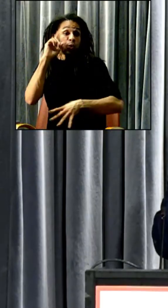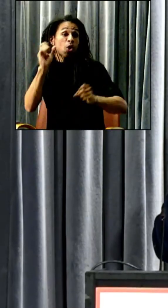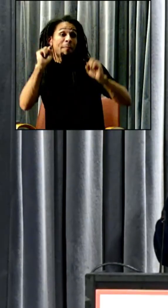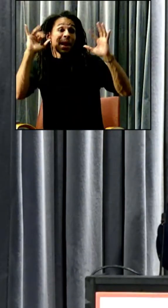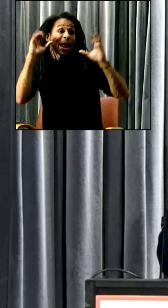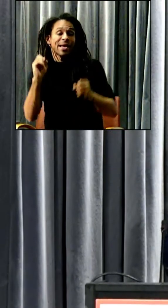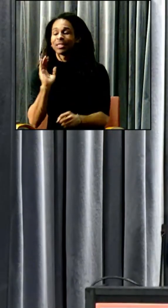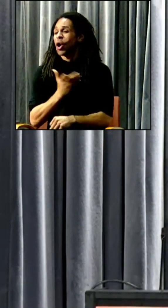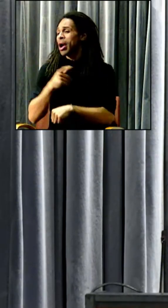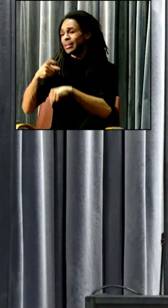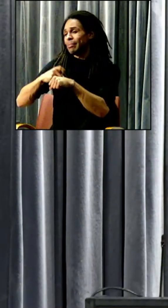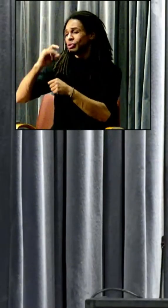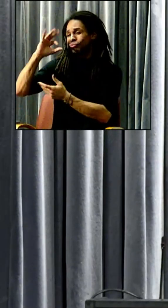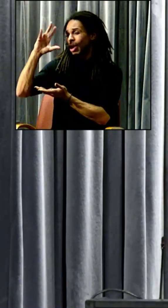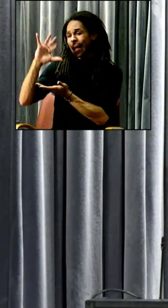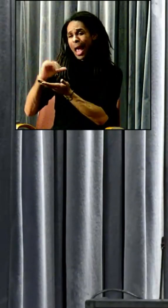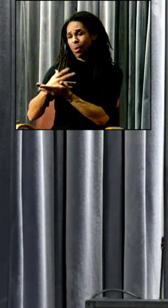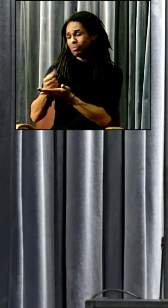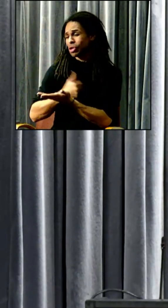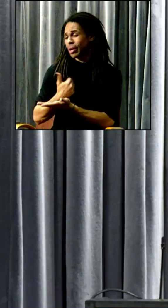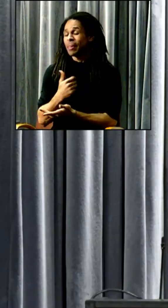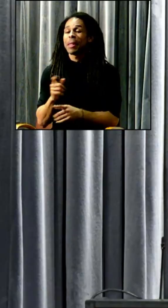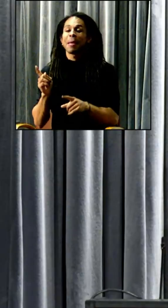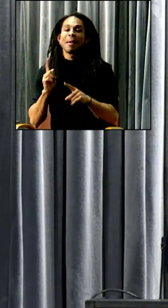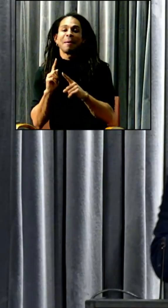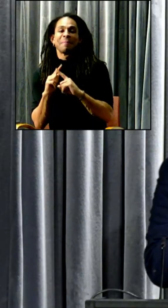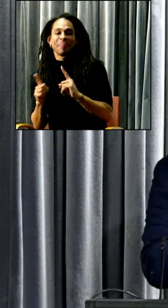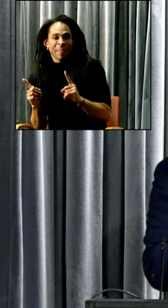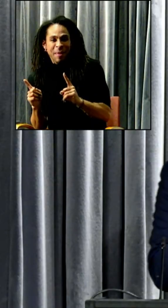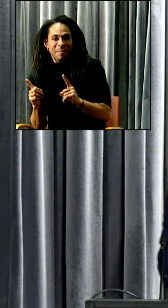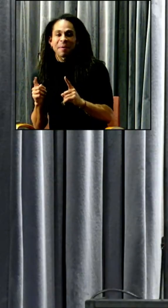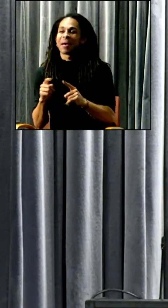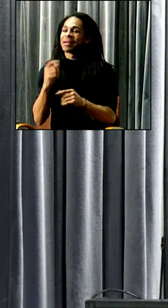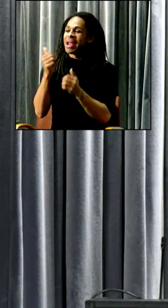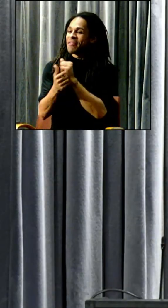So we thought like, oh, conceptually, this allows us to stack. We don't need depth sensors.